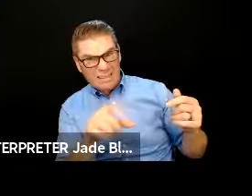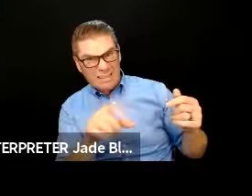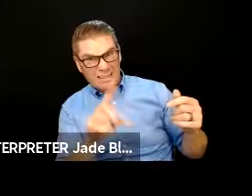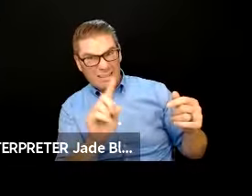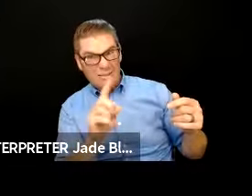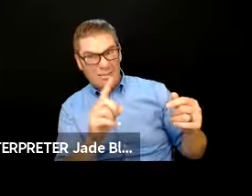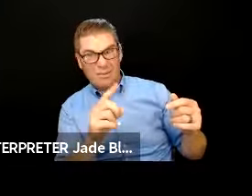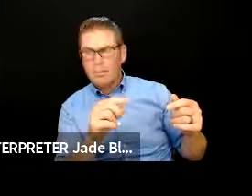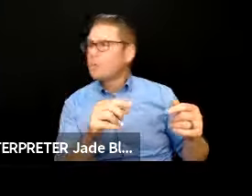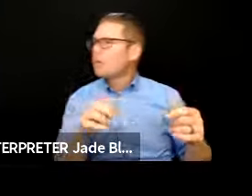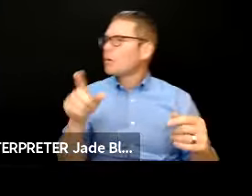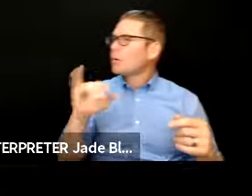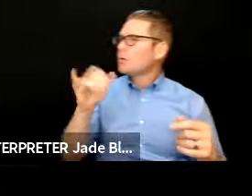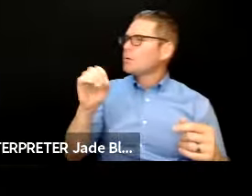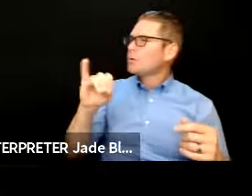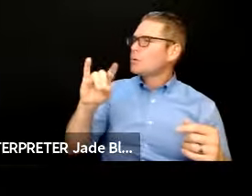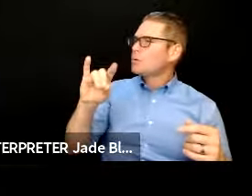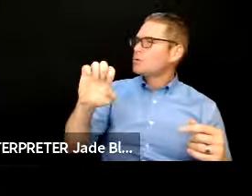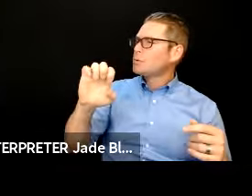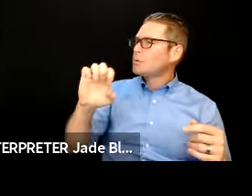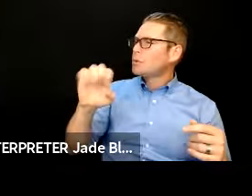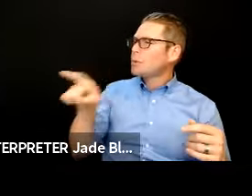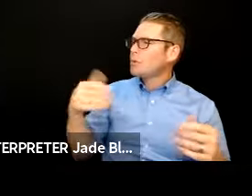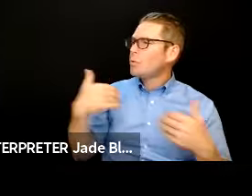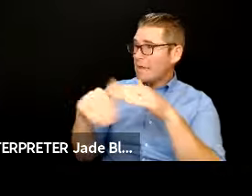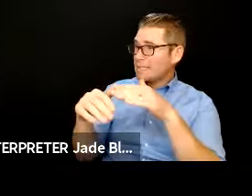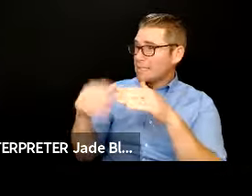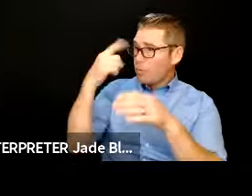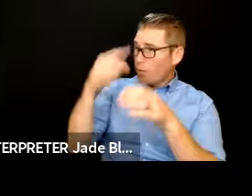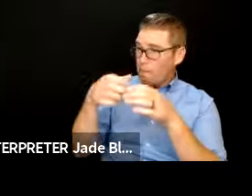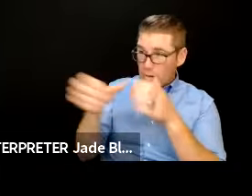So that's where we will put ya'll.